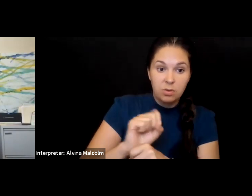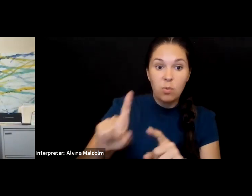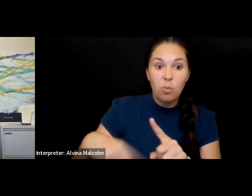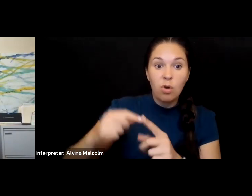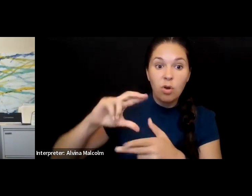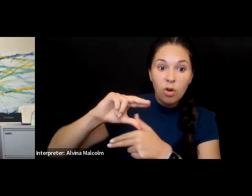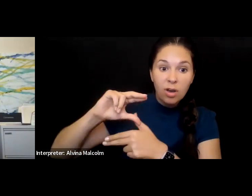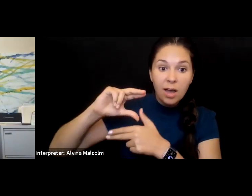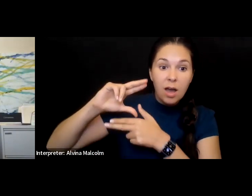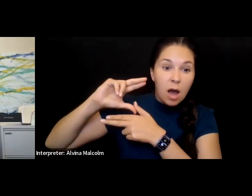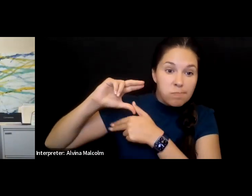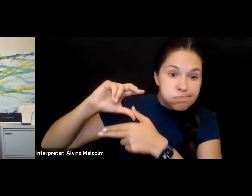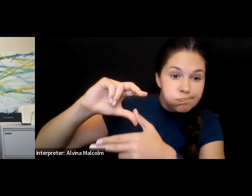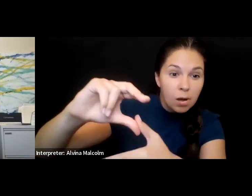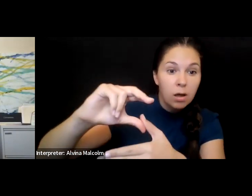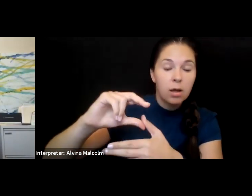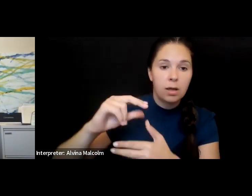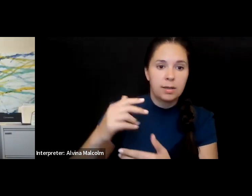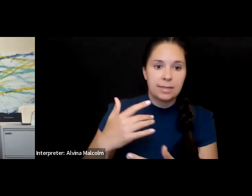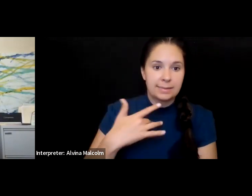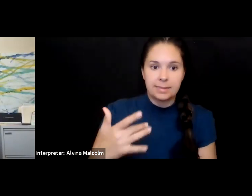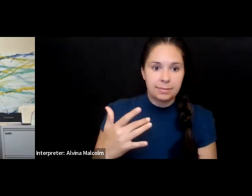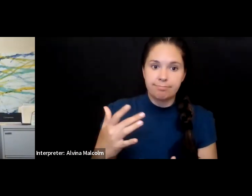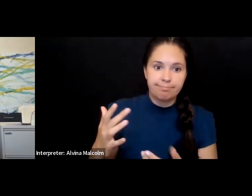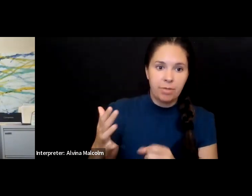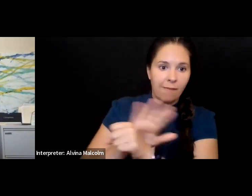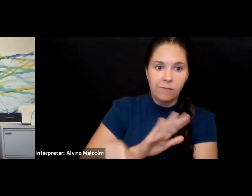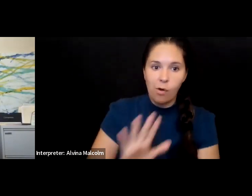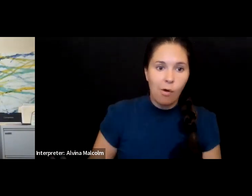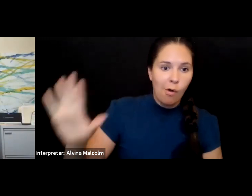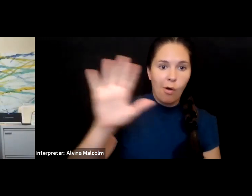northeast Florida. We get to have the daunting task of understanding when a